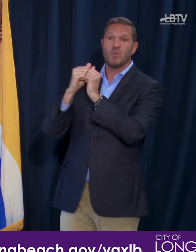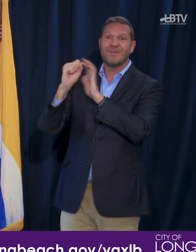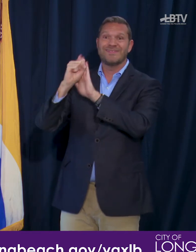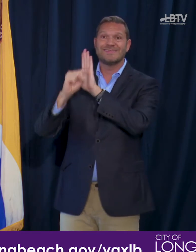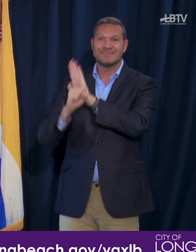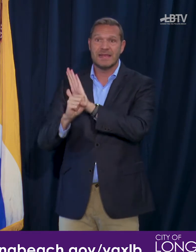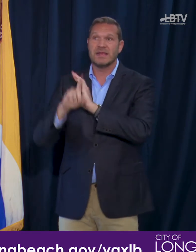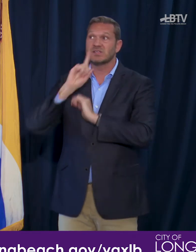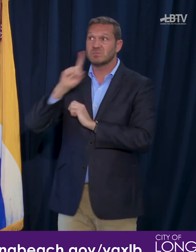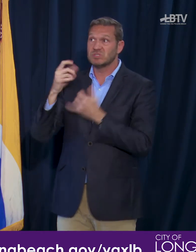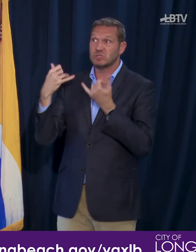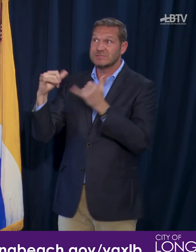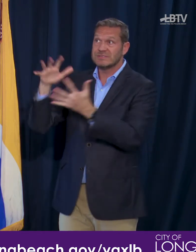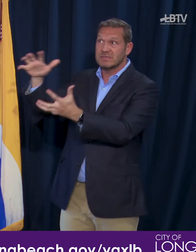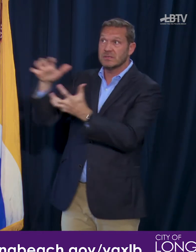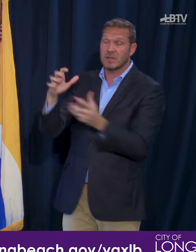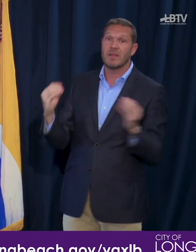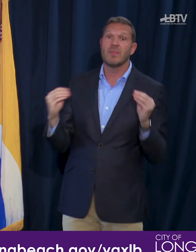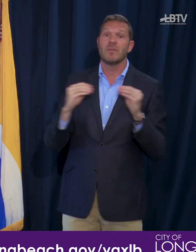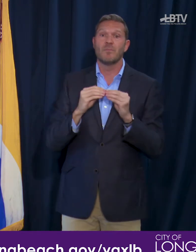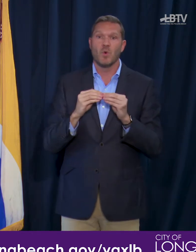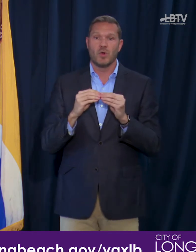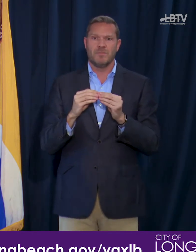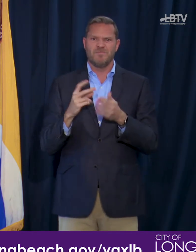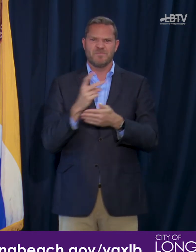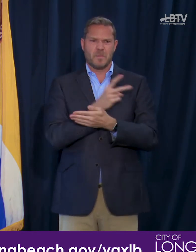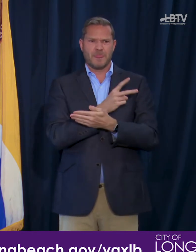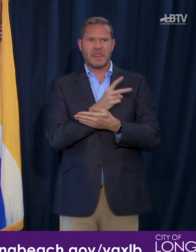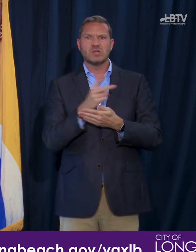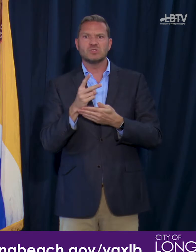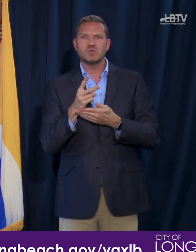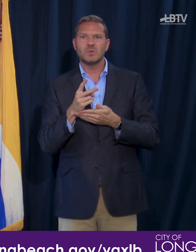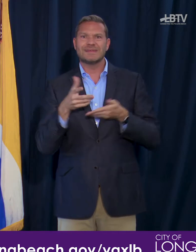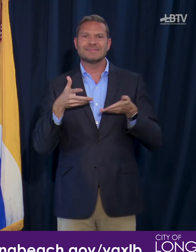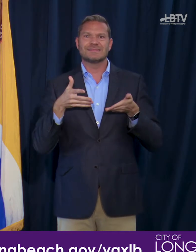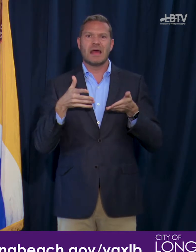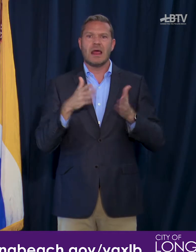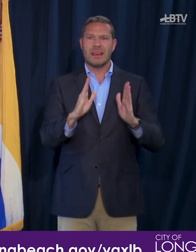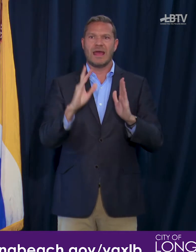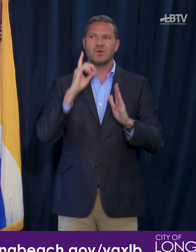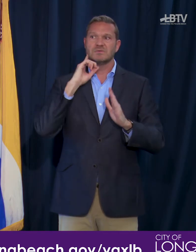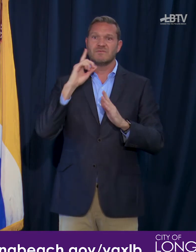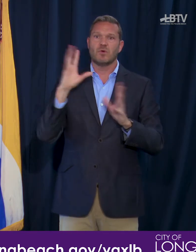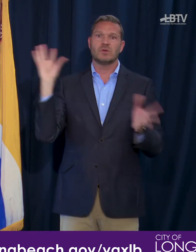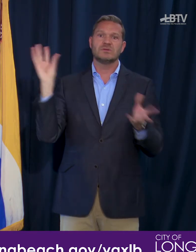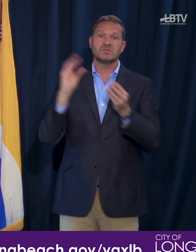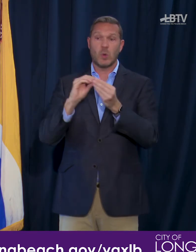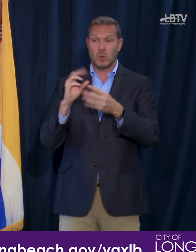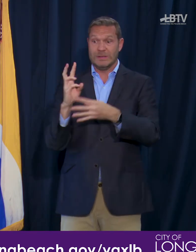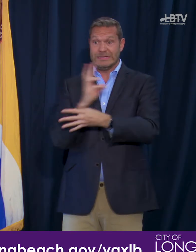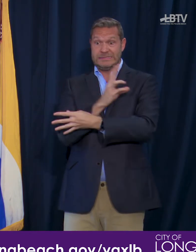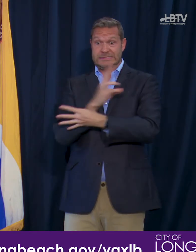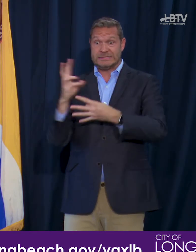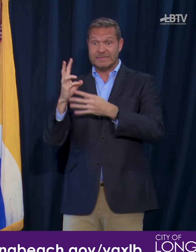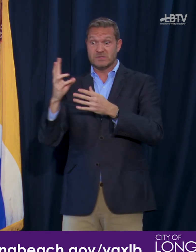doses. The two weeks that allows under the six weeks is very helpful in that portion but we are